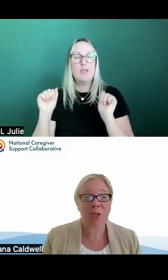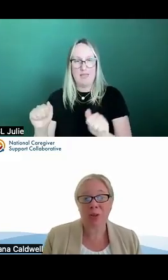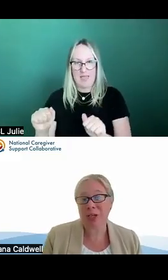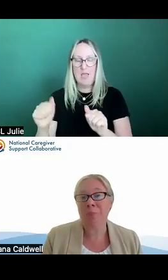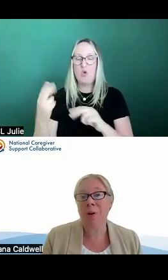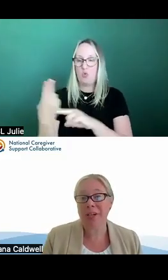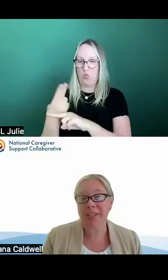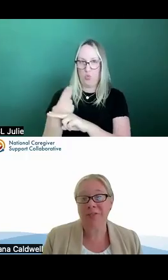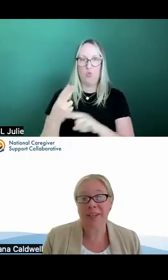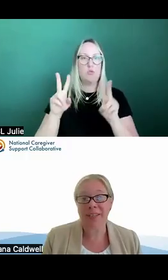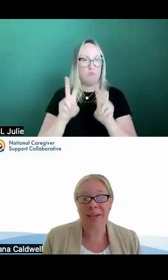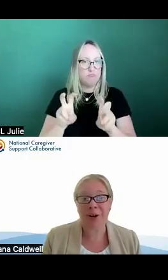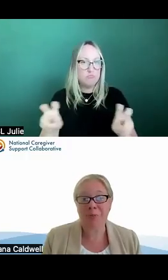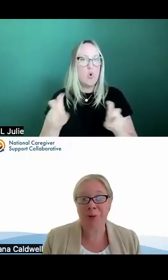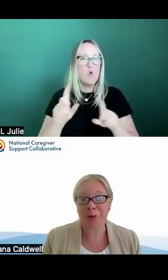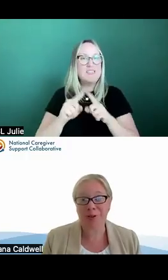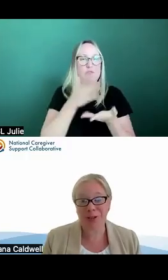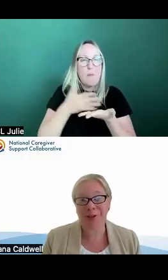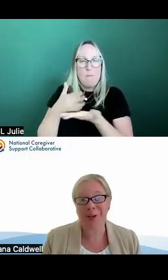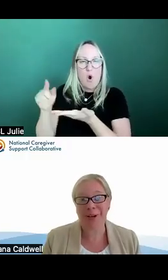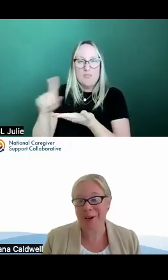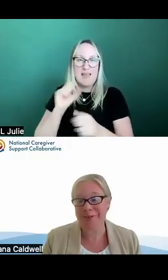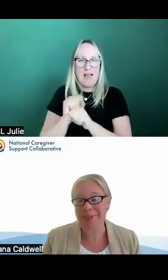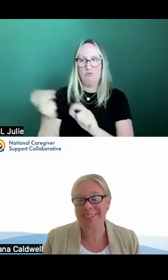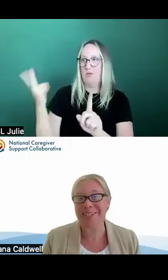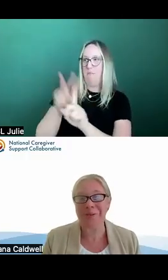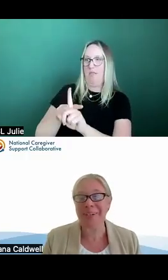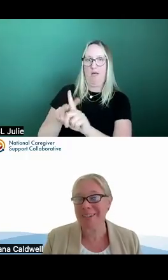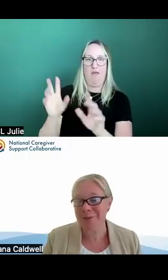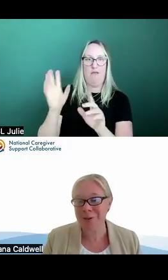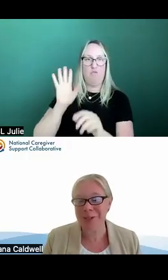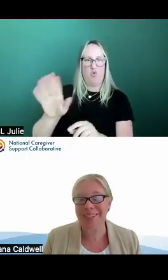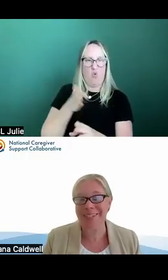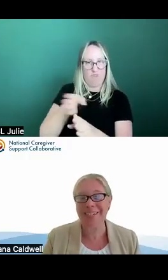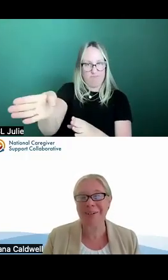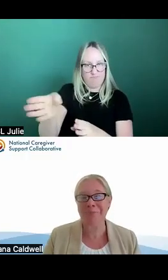use the components of it that are most useful and relevant. So, we look forward to sharing